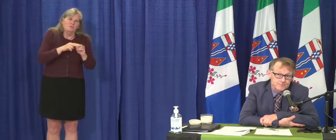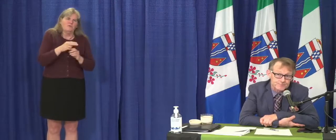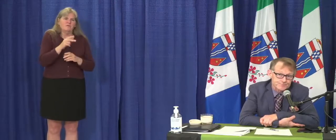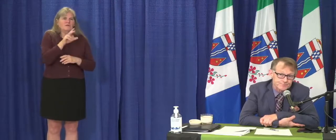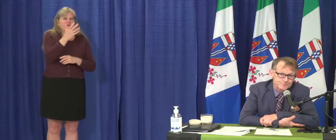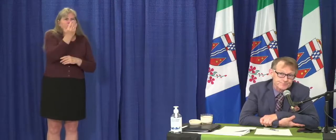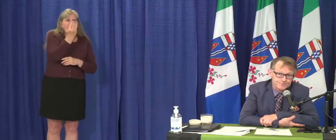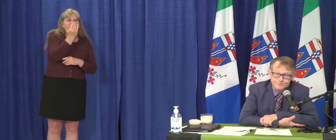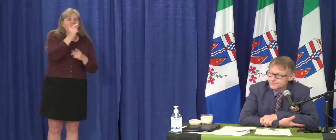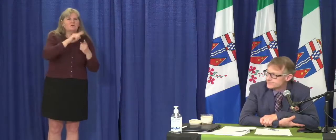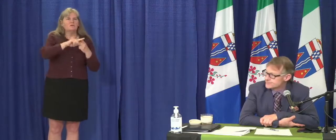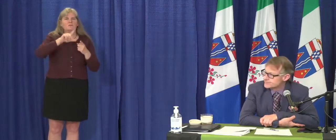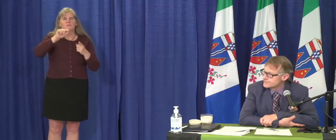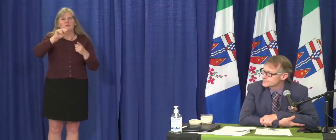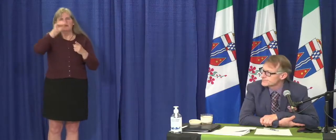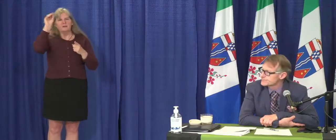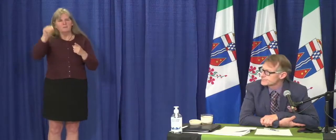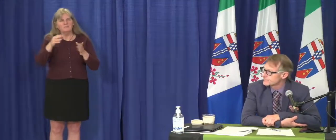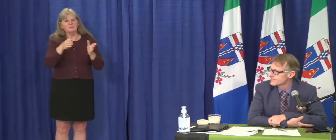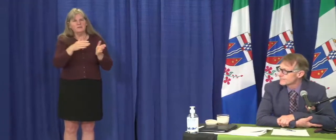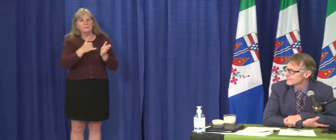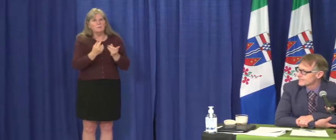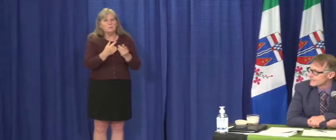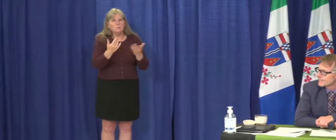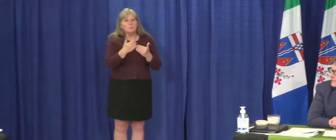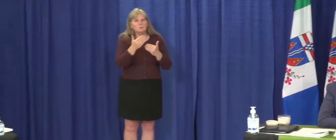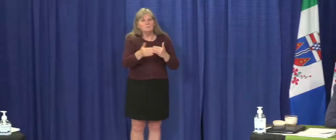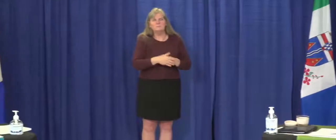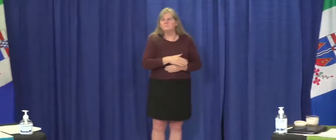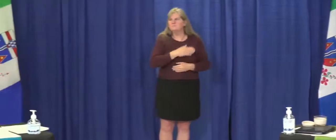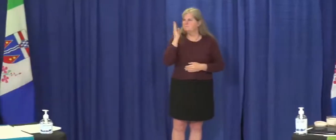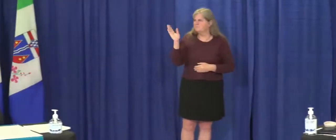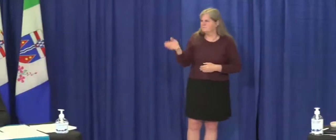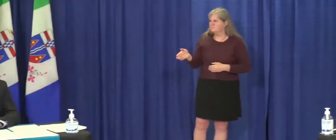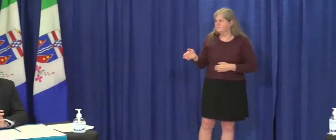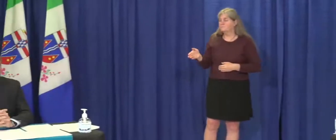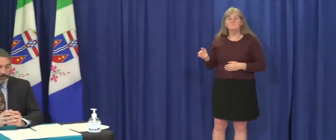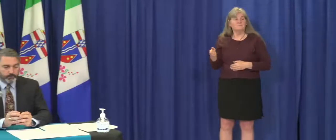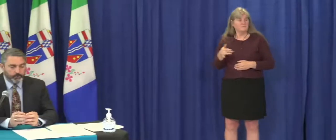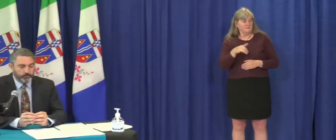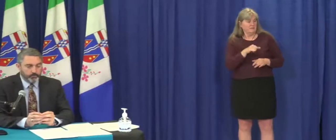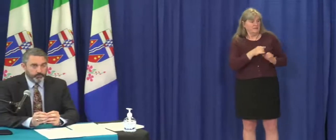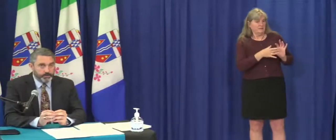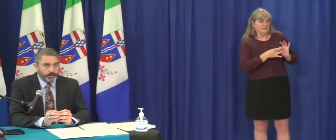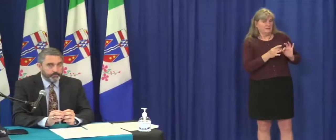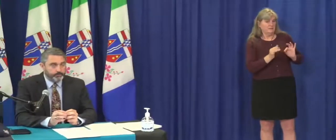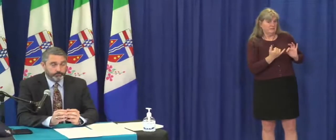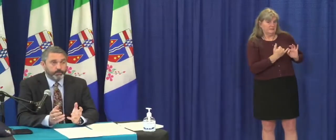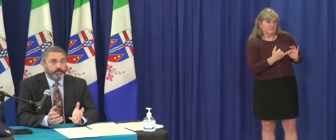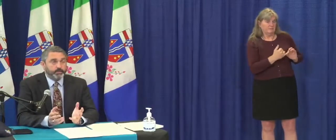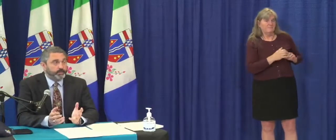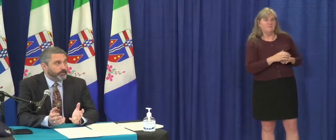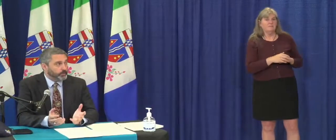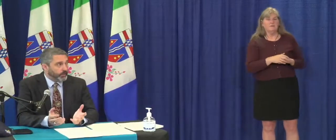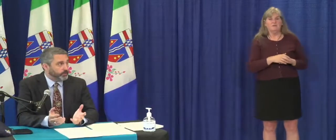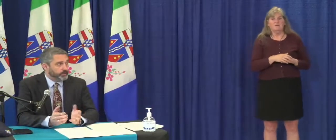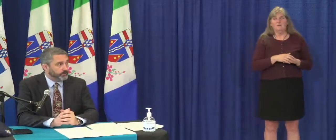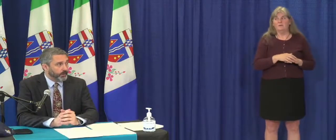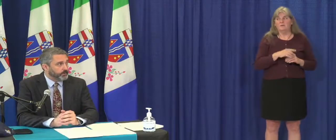or 20 percent. I would echo that but also best case scenario is